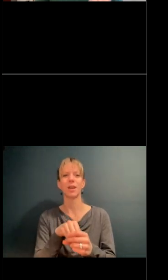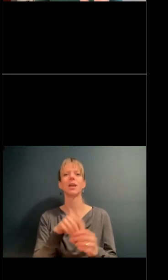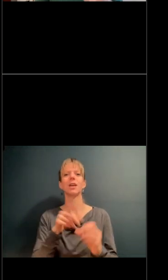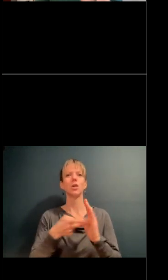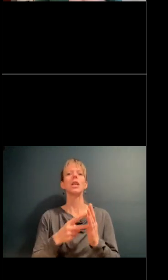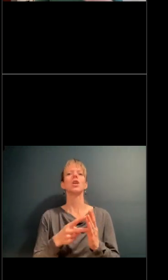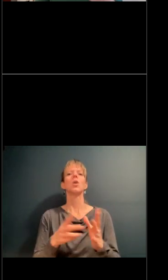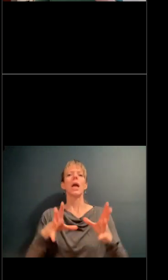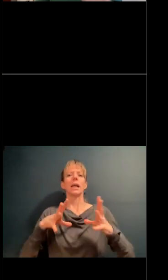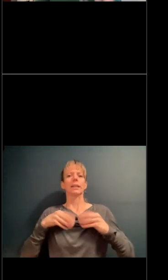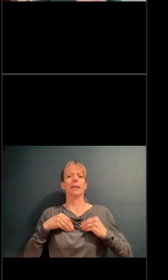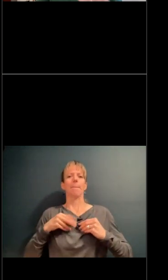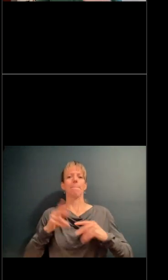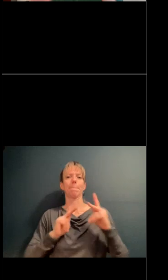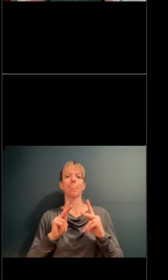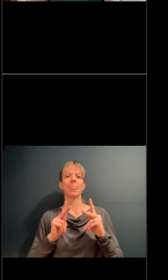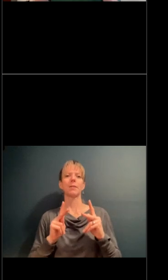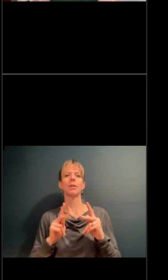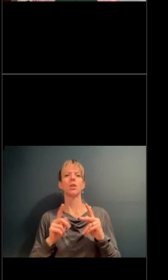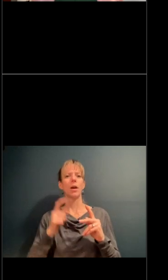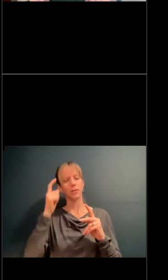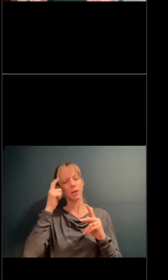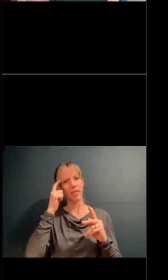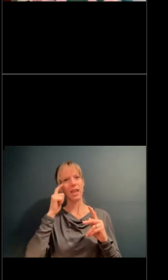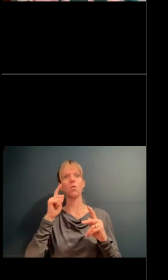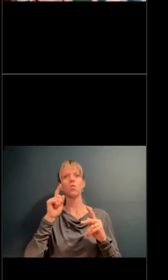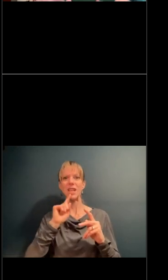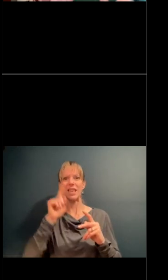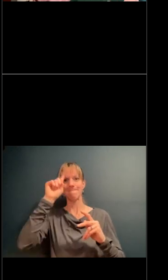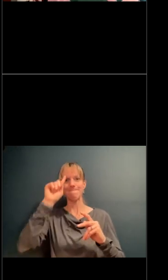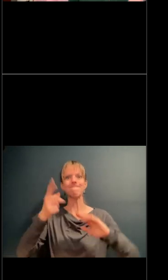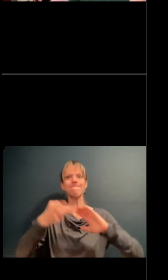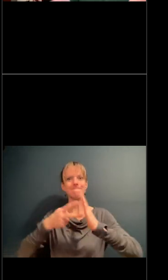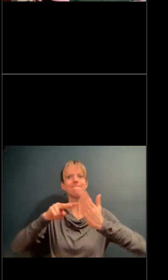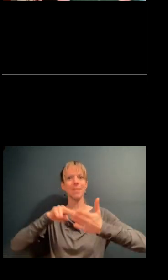We have to think super intentionally about how we create opportunities